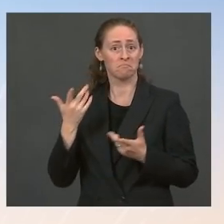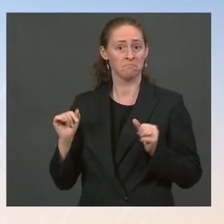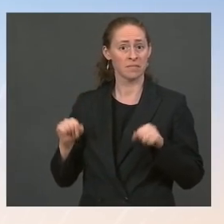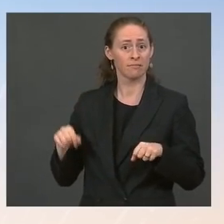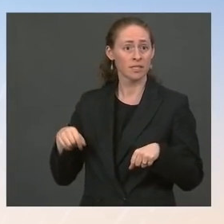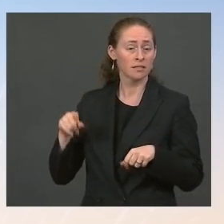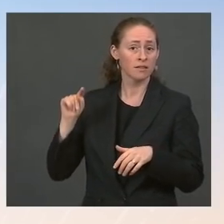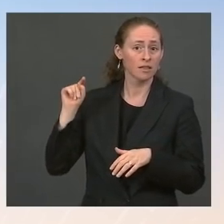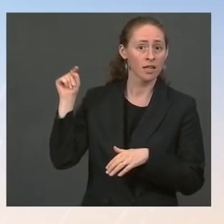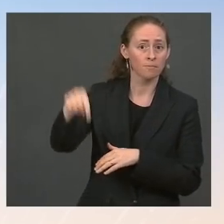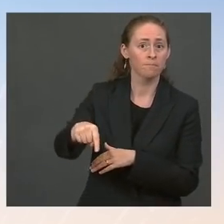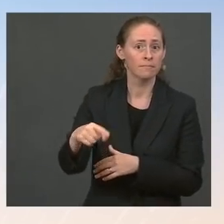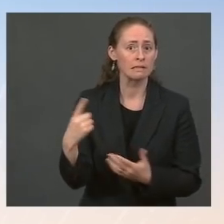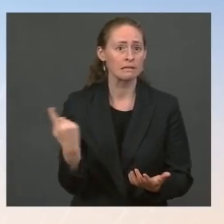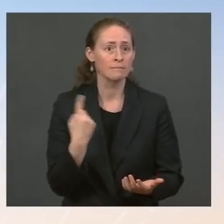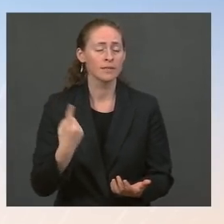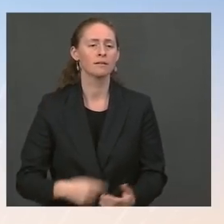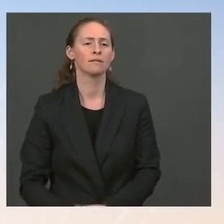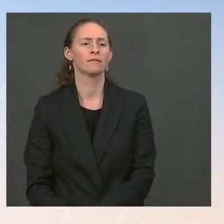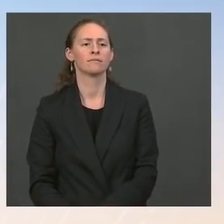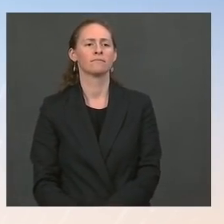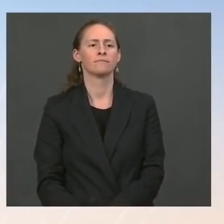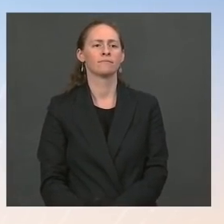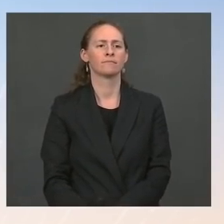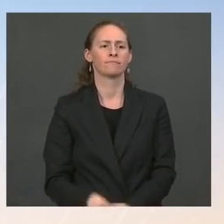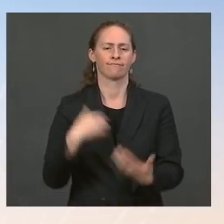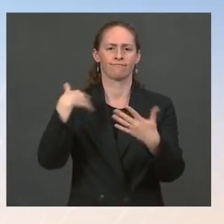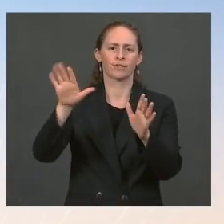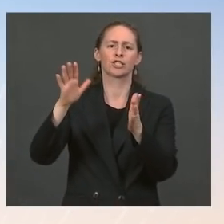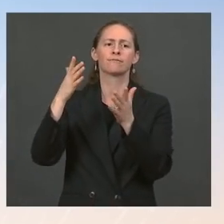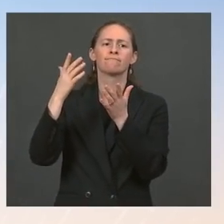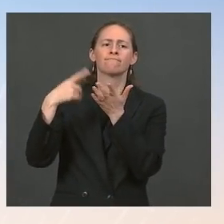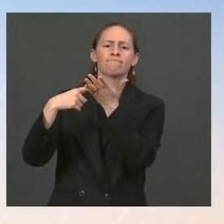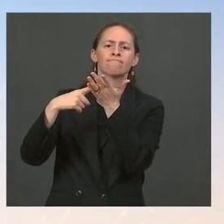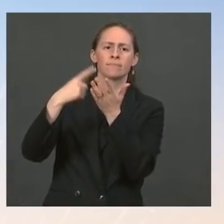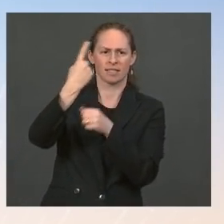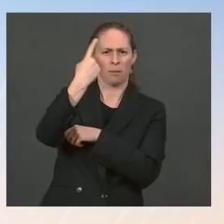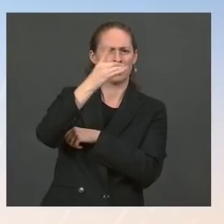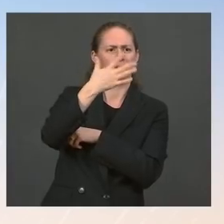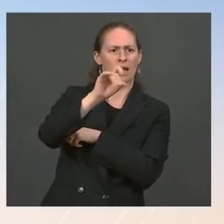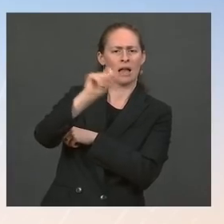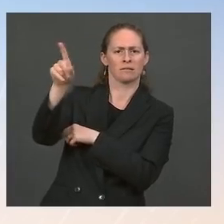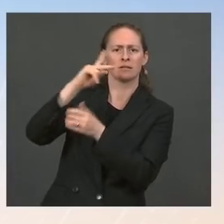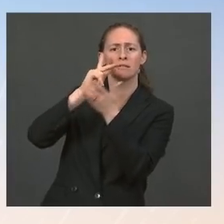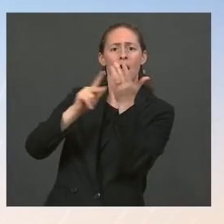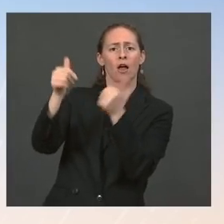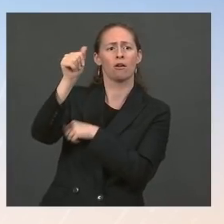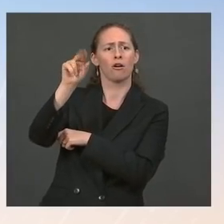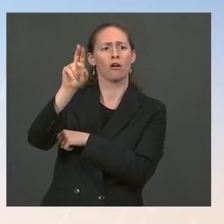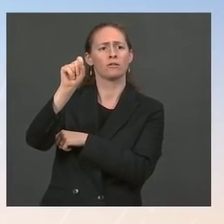Secretary Austin, I should say, was asked this question this morning and addressed it, but I'm not going to comment on the specific report.